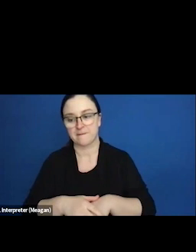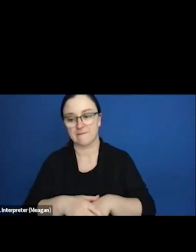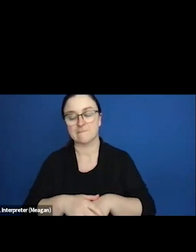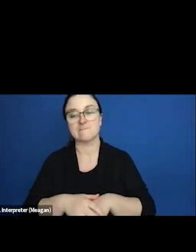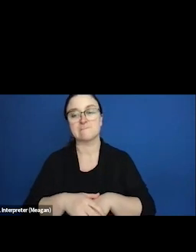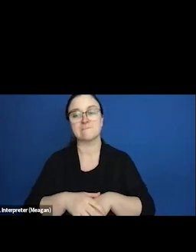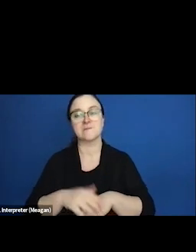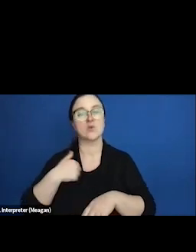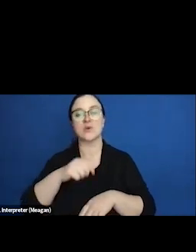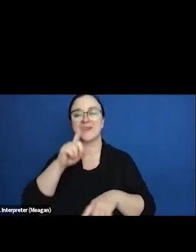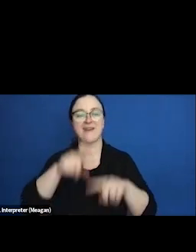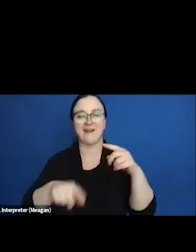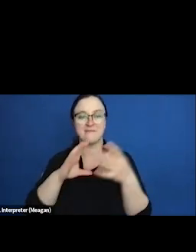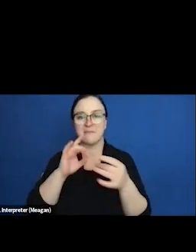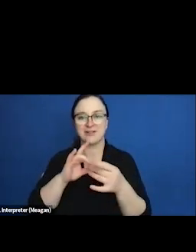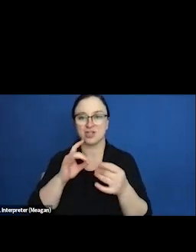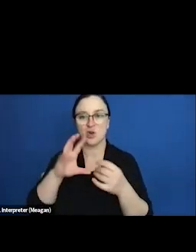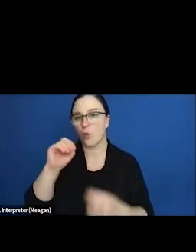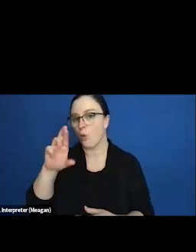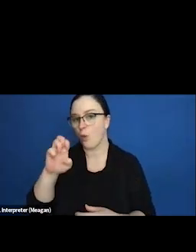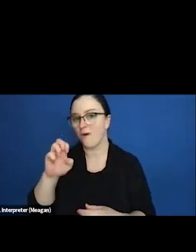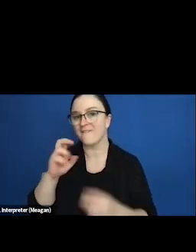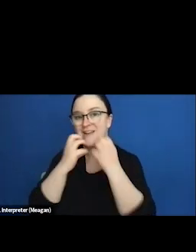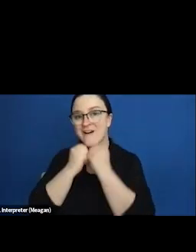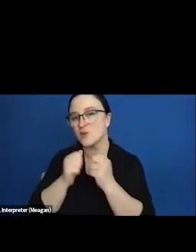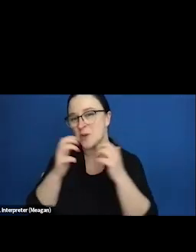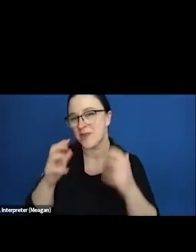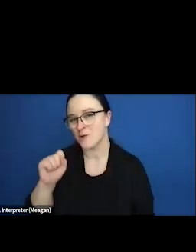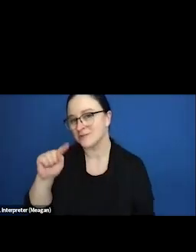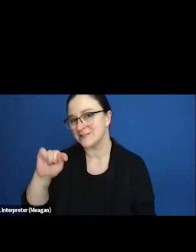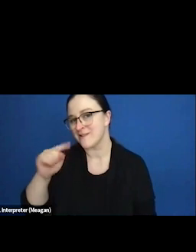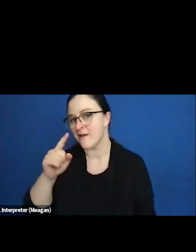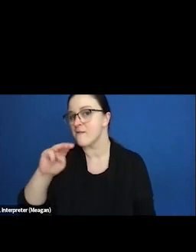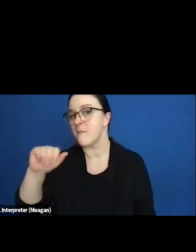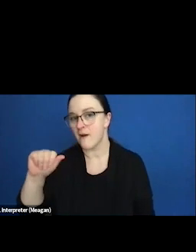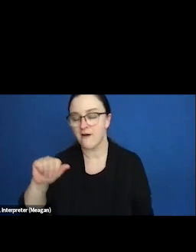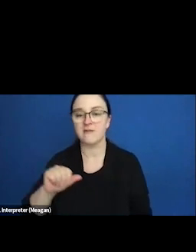without talking about stigma. And so I wanted to touch on that, and we can go to the next slide